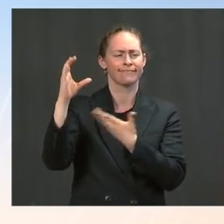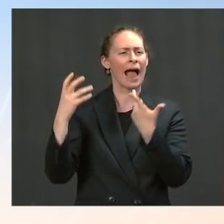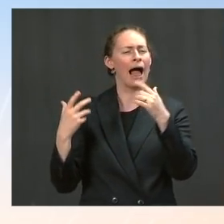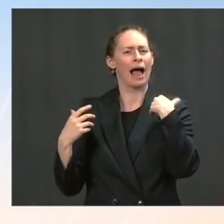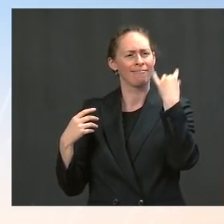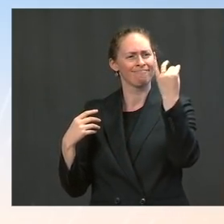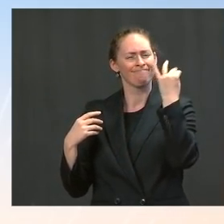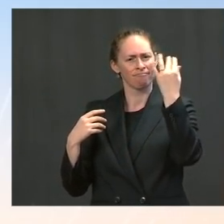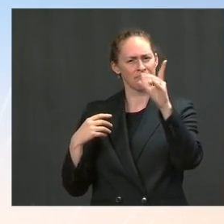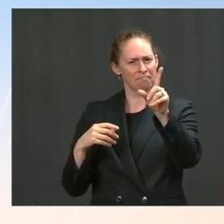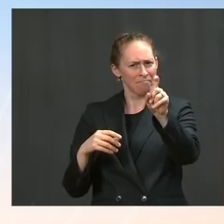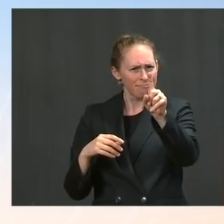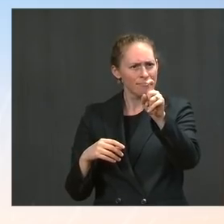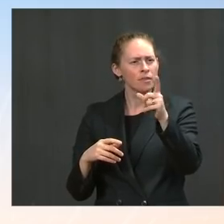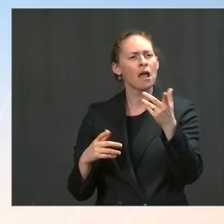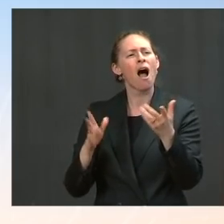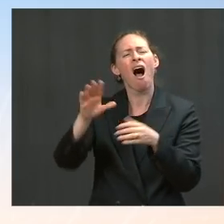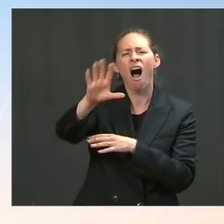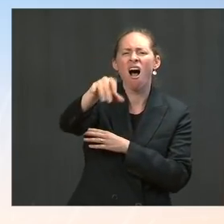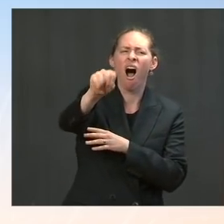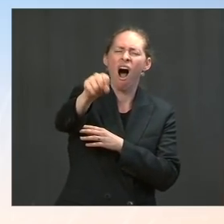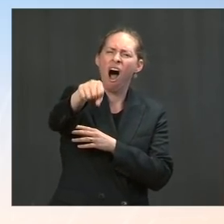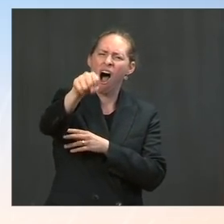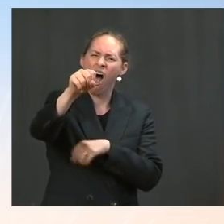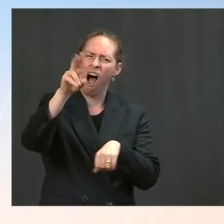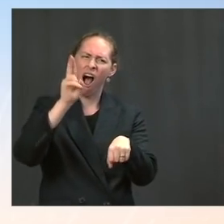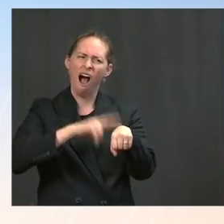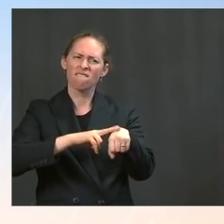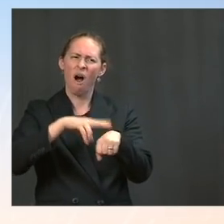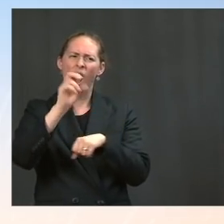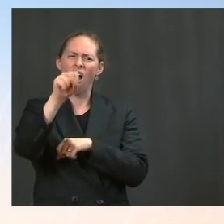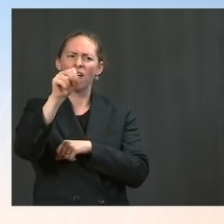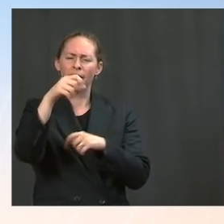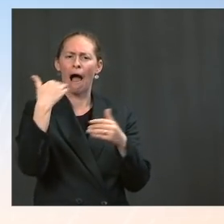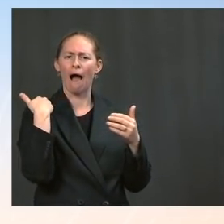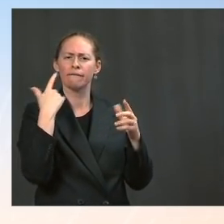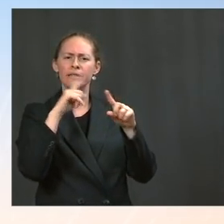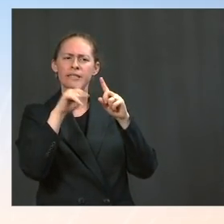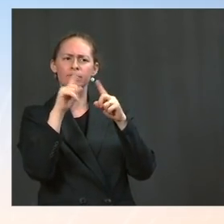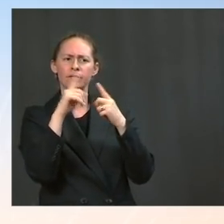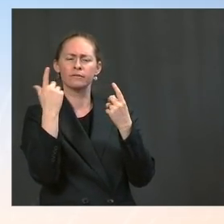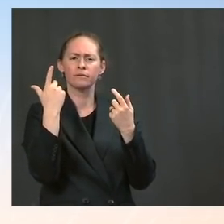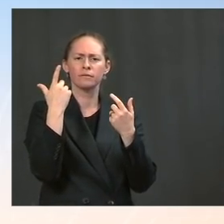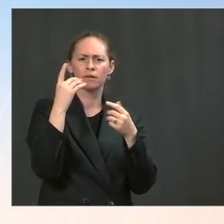Ms. Psaki: Absolutely. And there is, of course, a range of options that cities and localities have for using the funding.